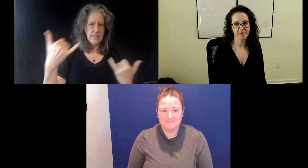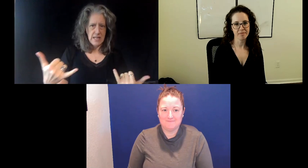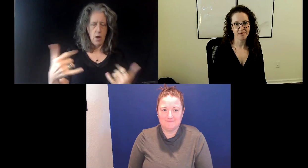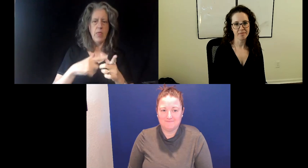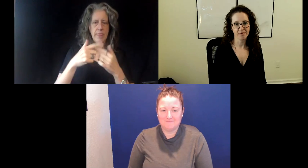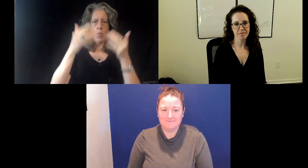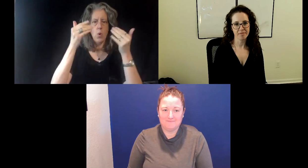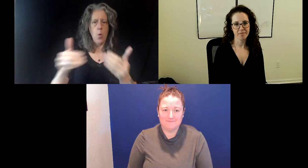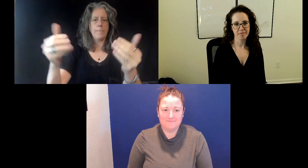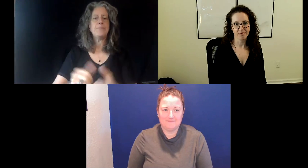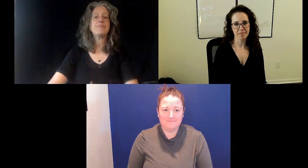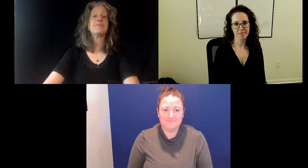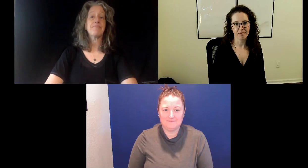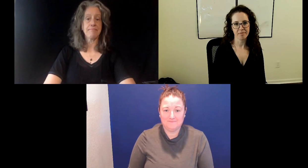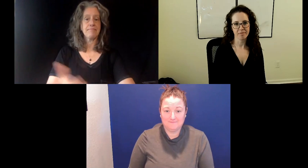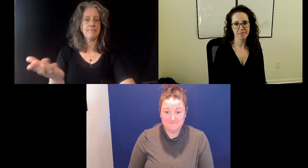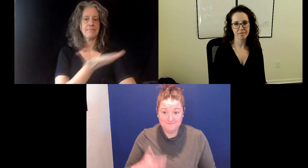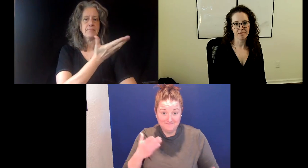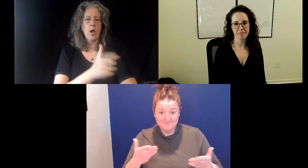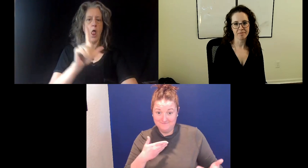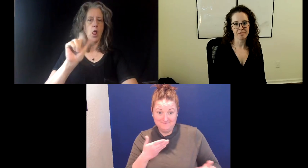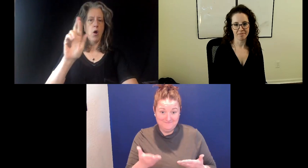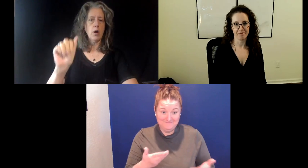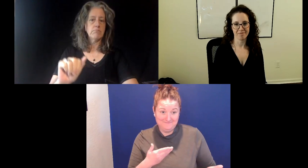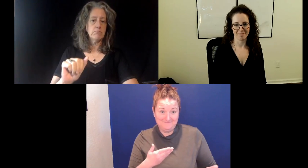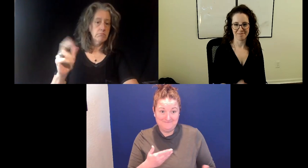teachers to go ahead um here to introduce themselves so go forward who's first